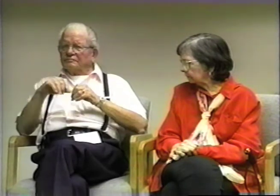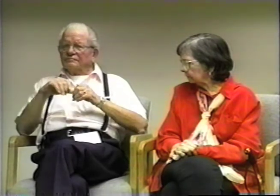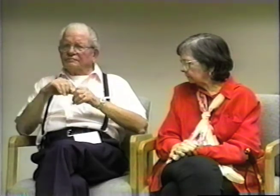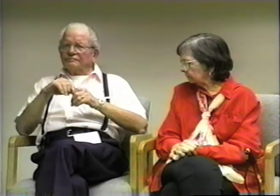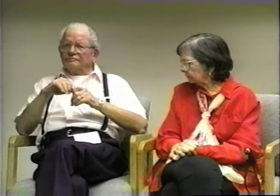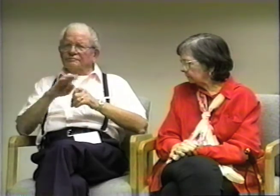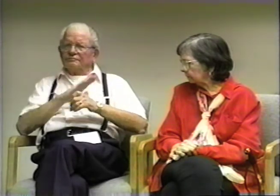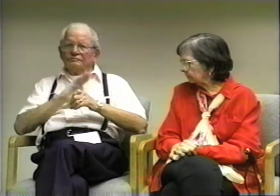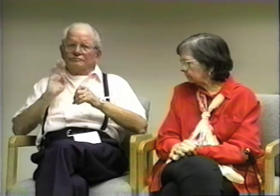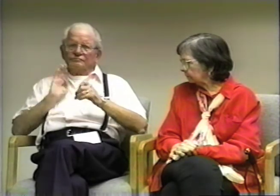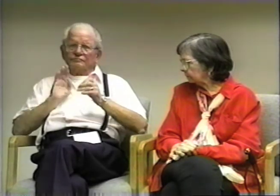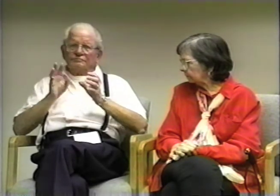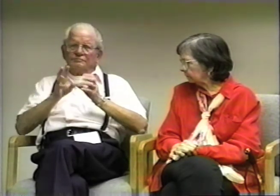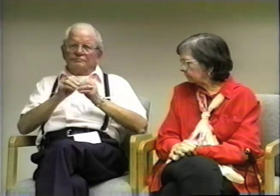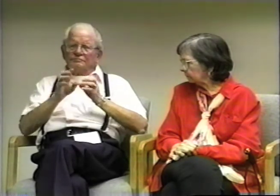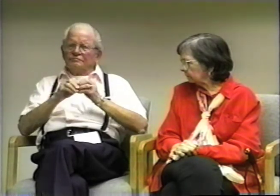at an MADC [Minnesota Association of Deaf Citizens] board meeting.